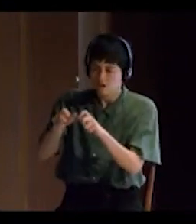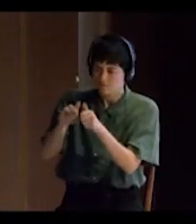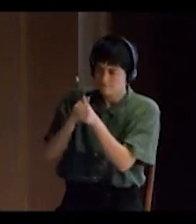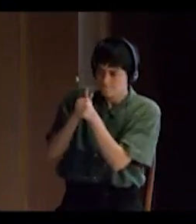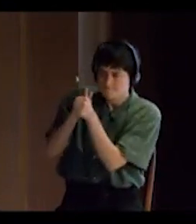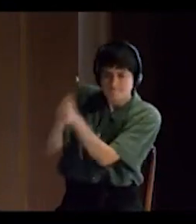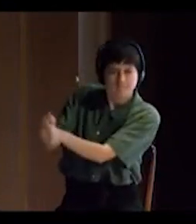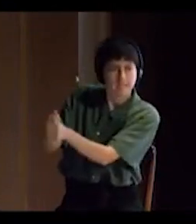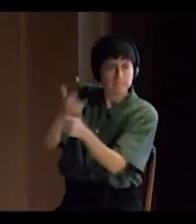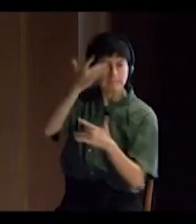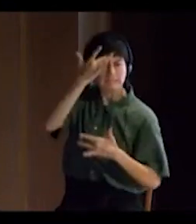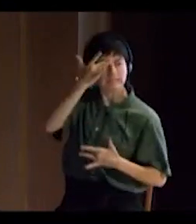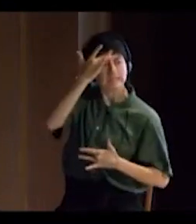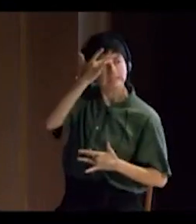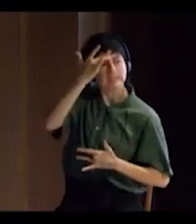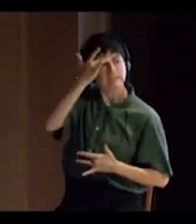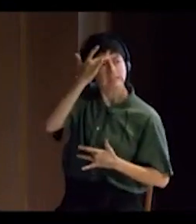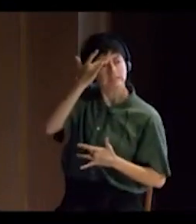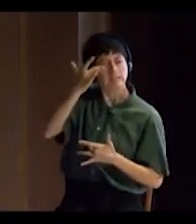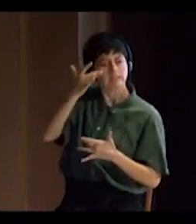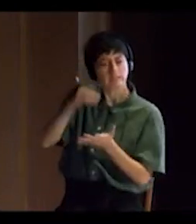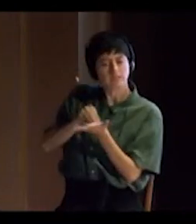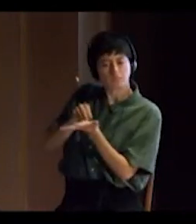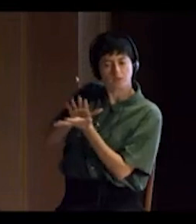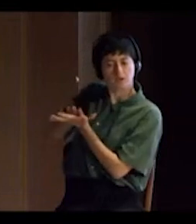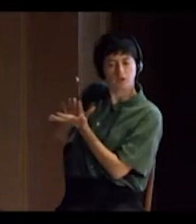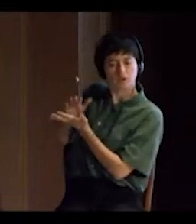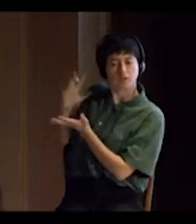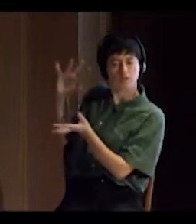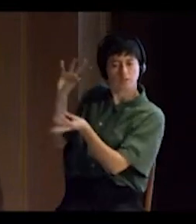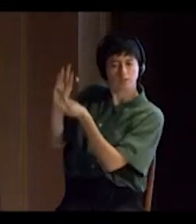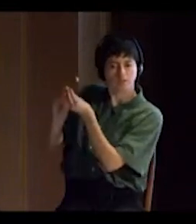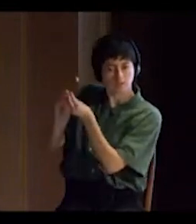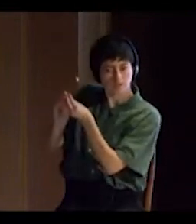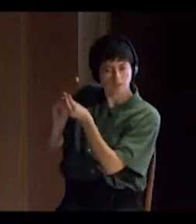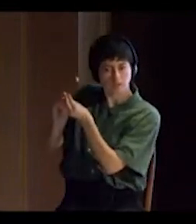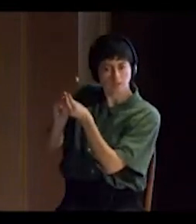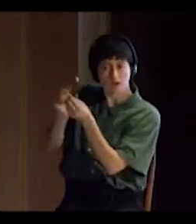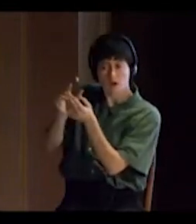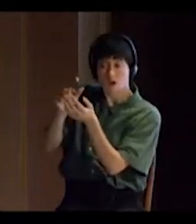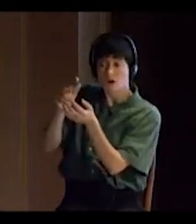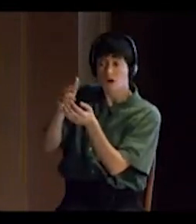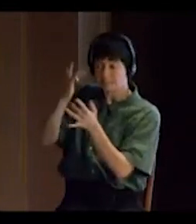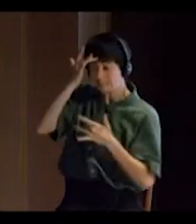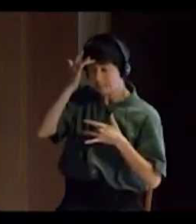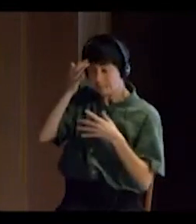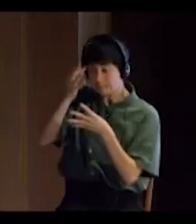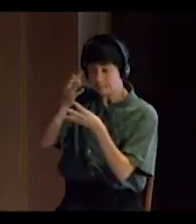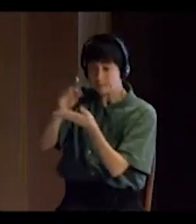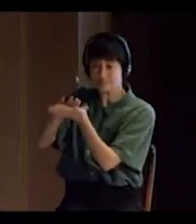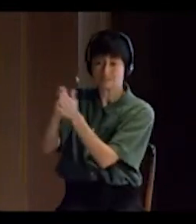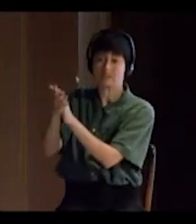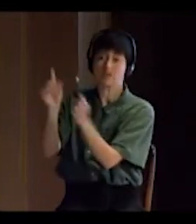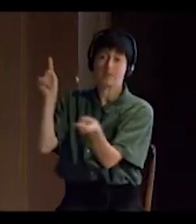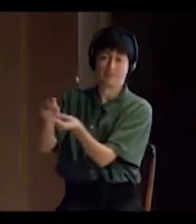Because it's very invisible or it has been but some of these mysterious disappearances may have involved